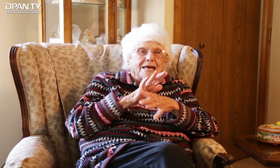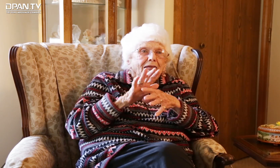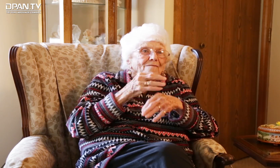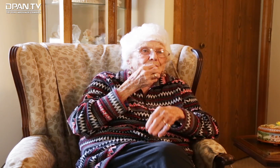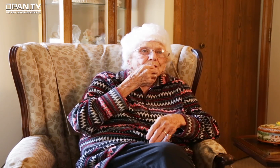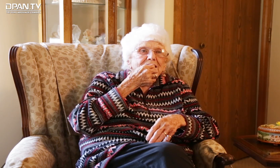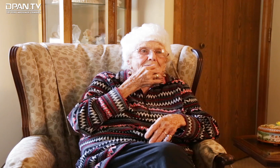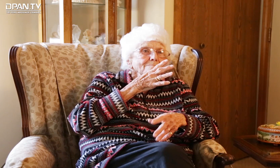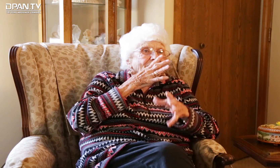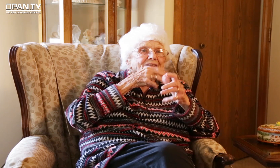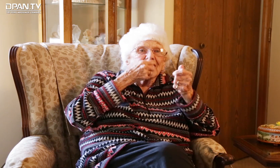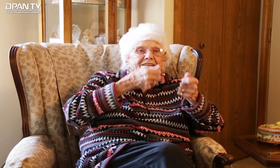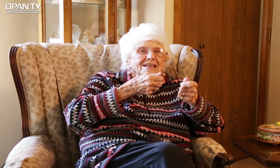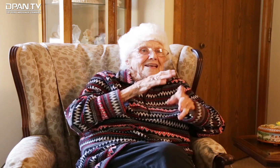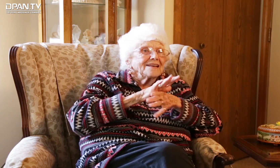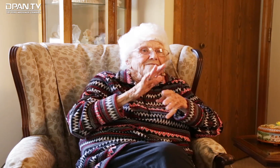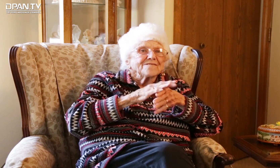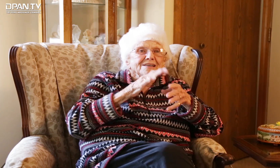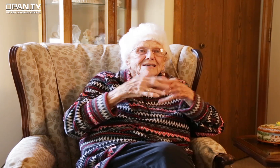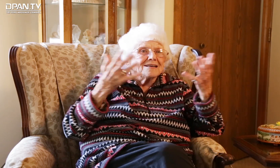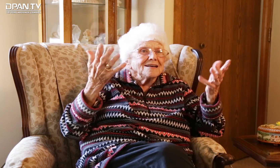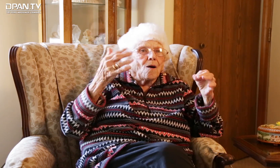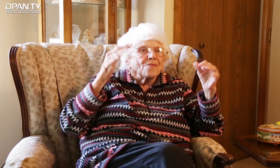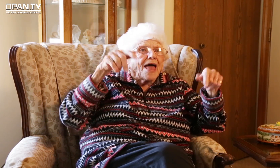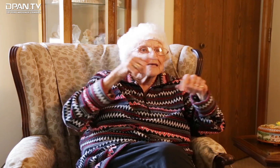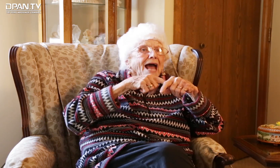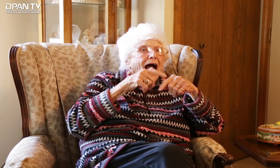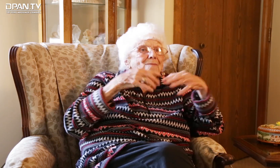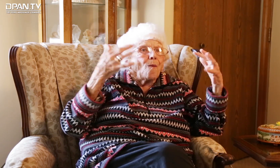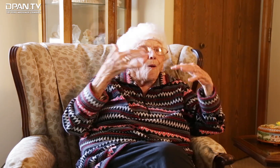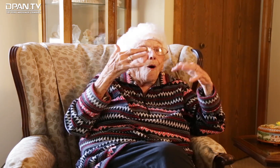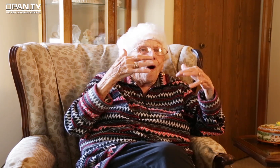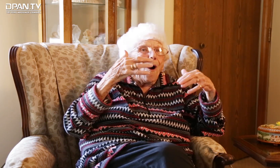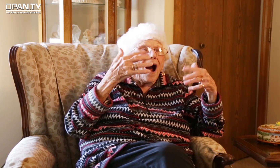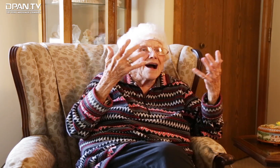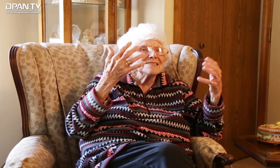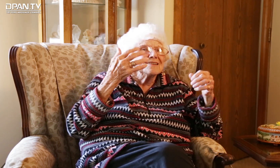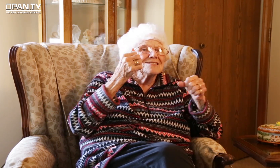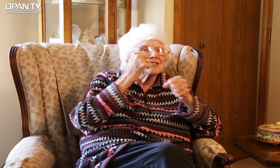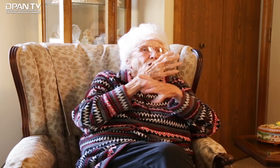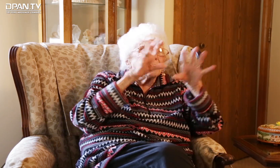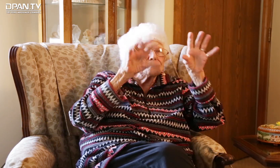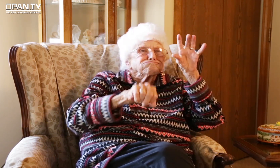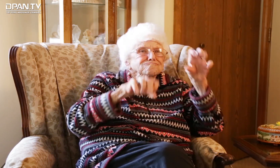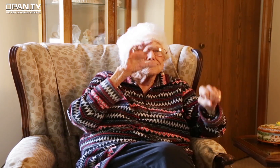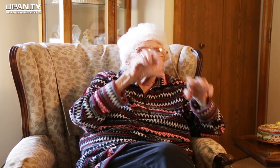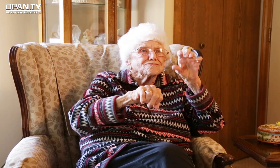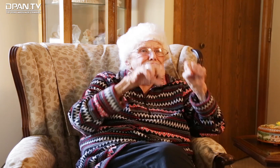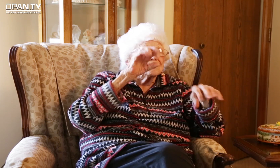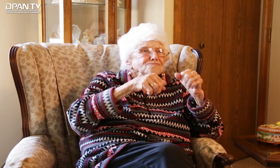Because my mother didn't eat enough at the time during the war.